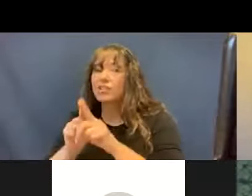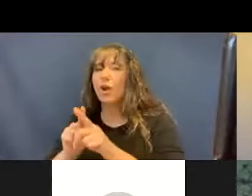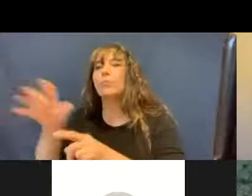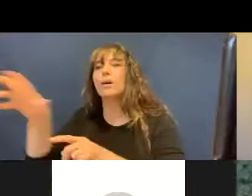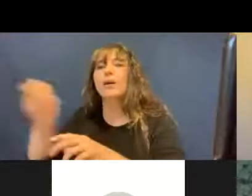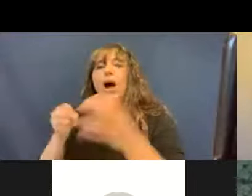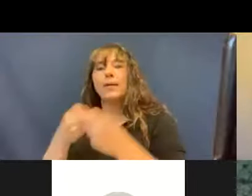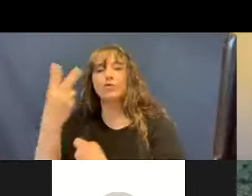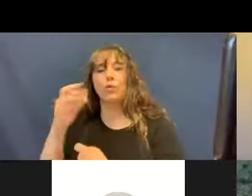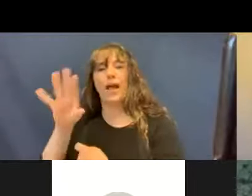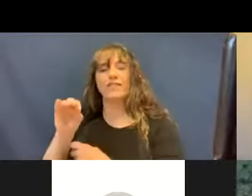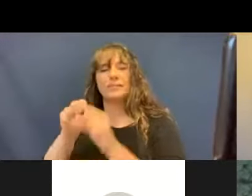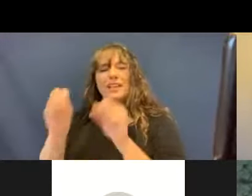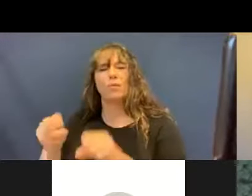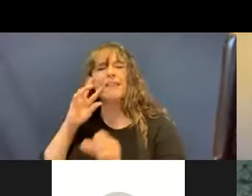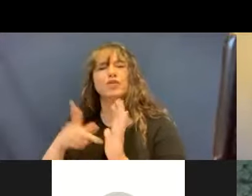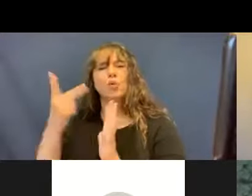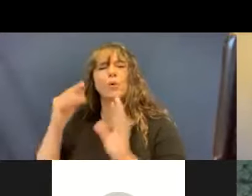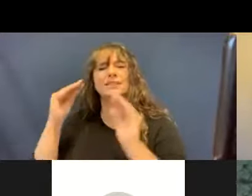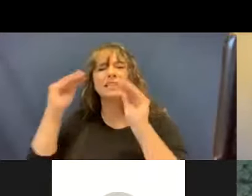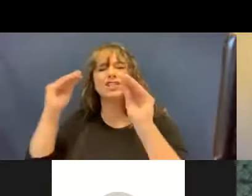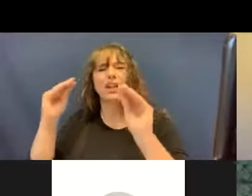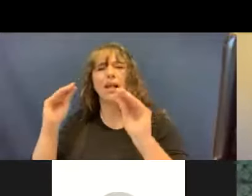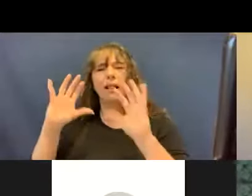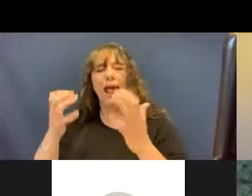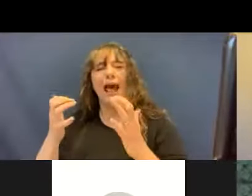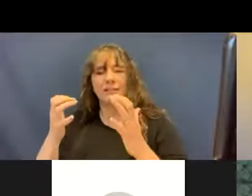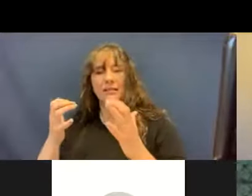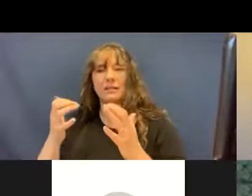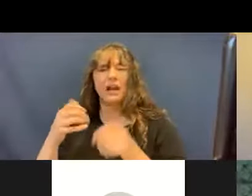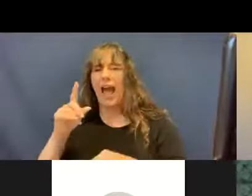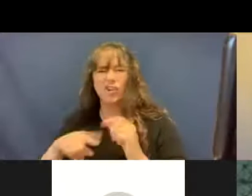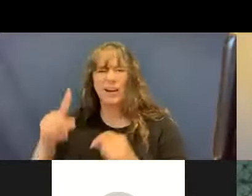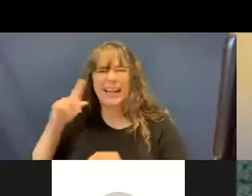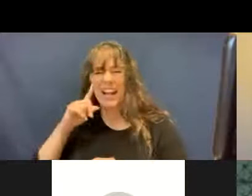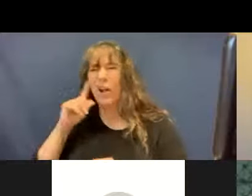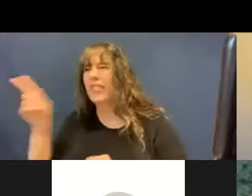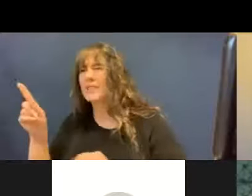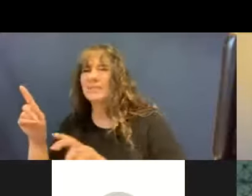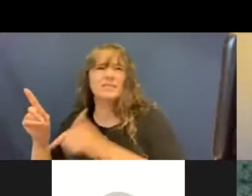had a dual teaching class. And I couldn't hear, one, and then not the other. So the